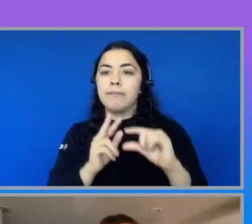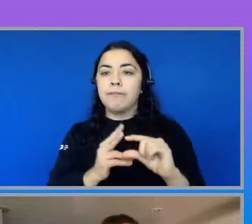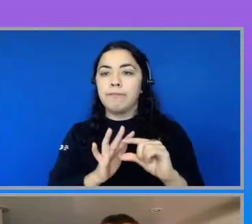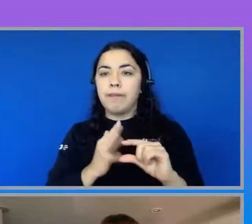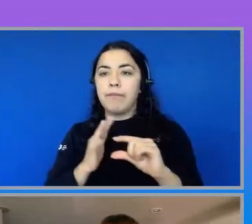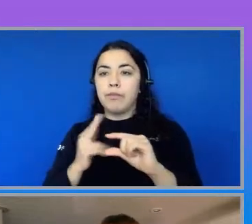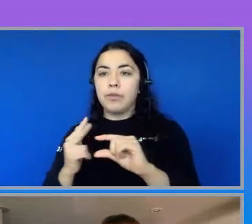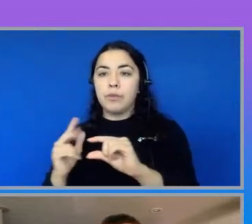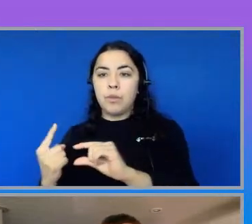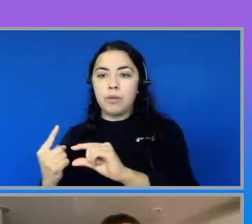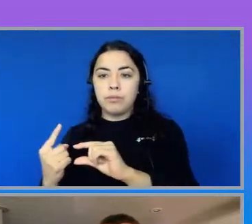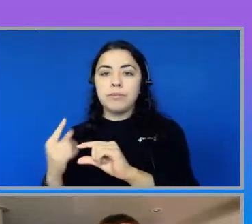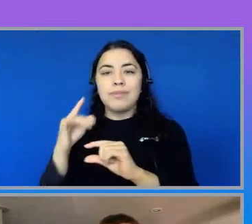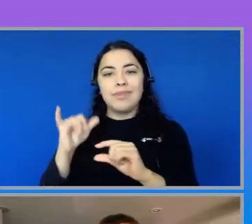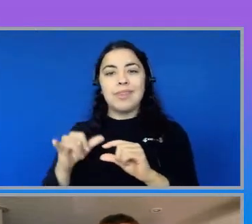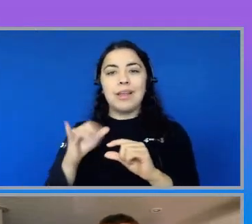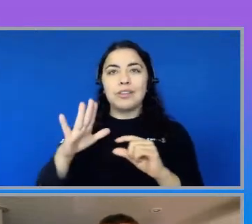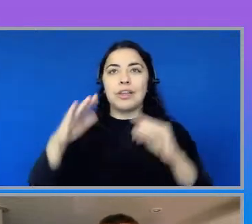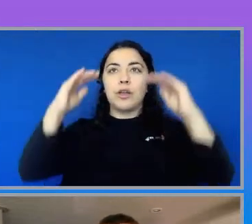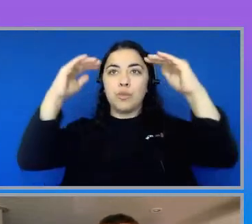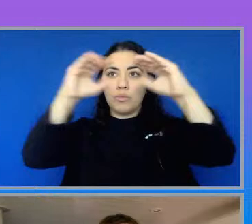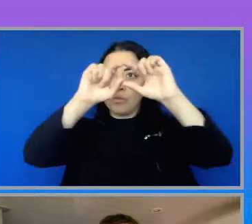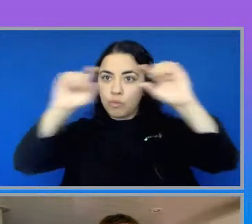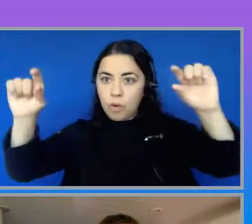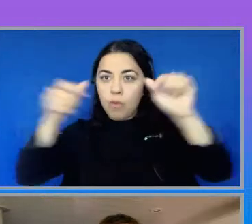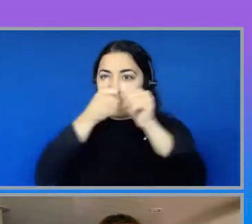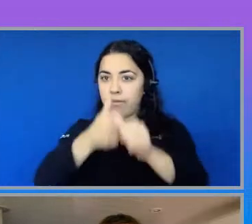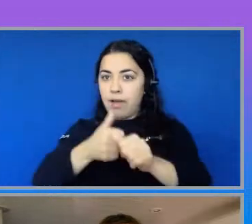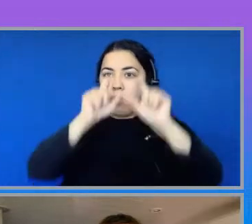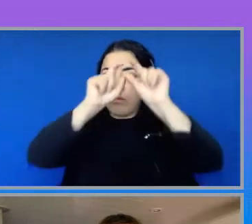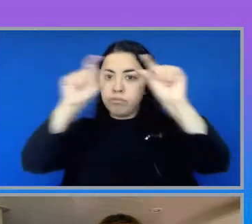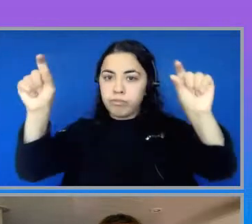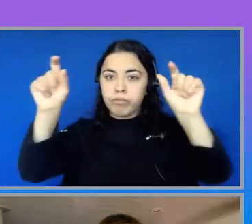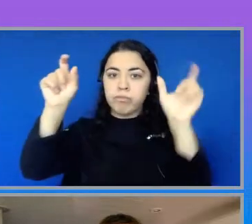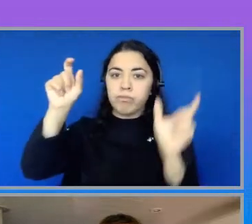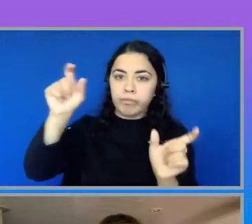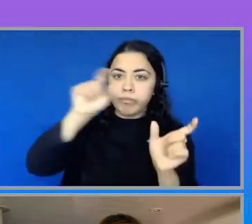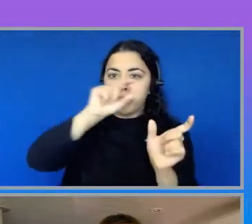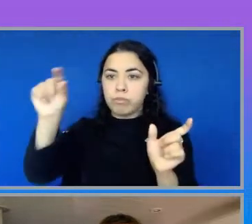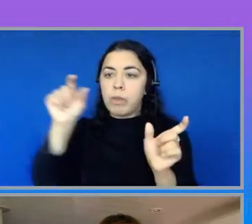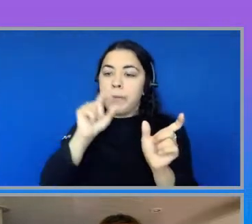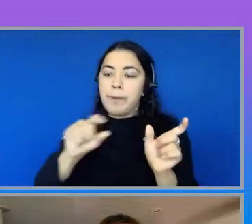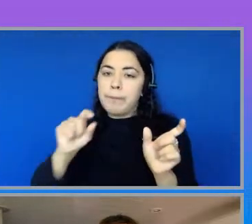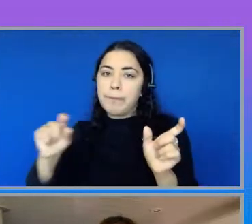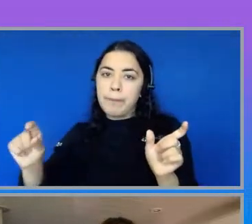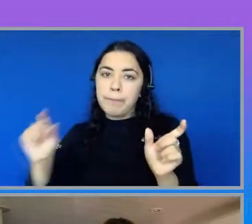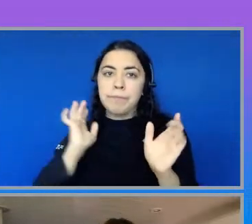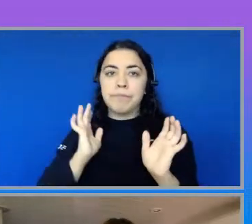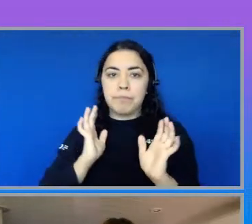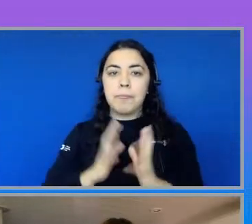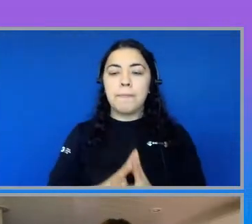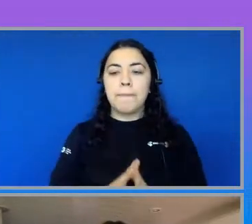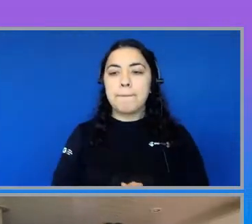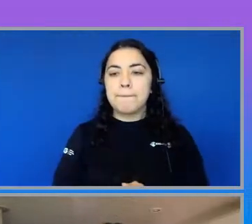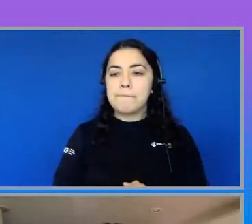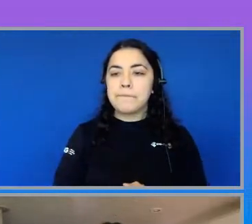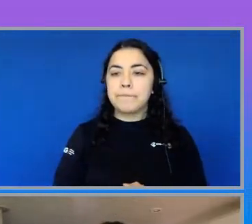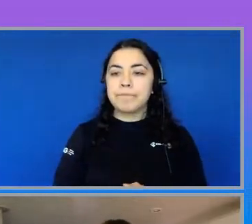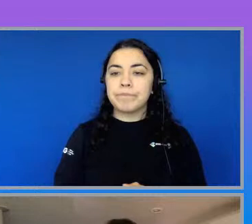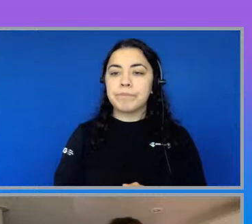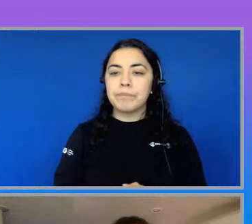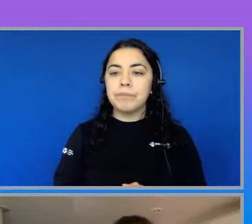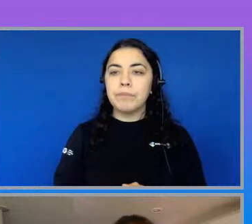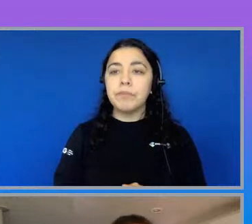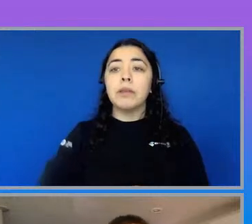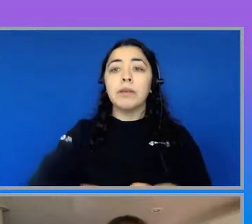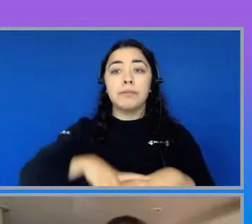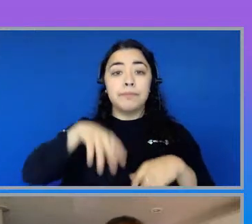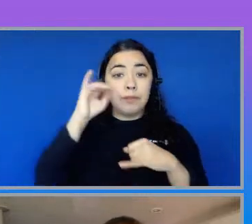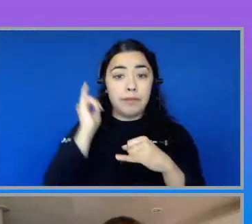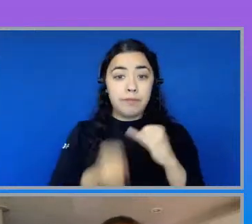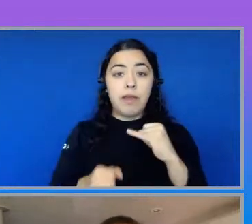that's how they are read out in